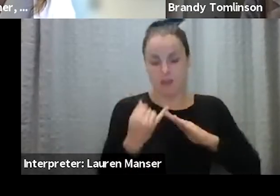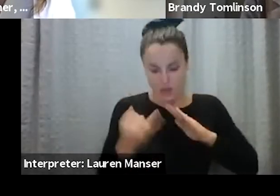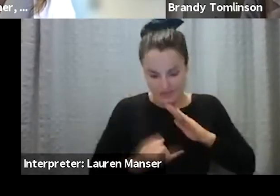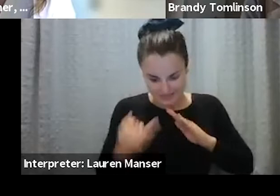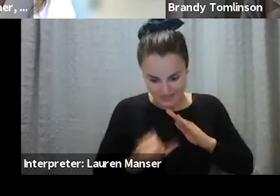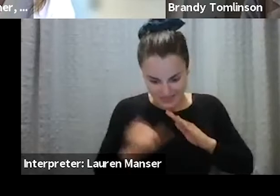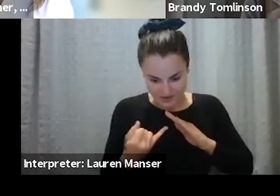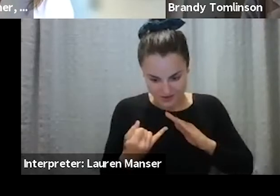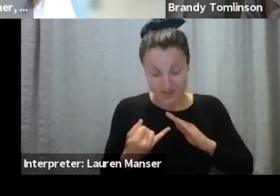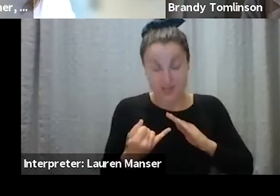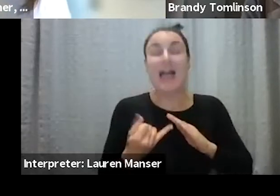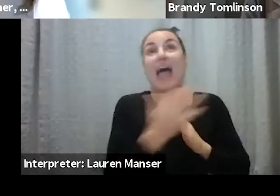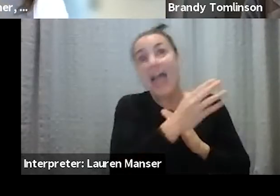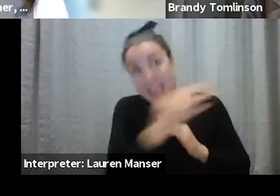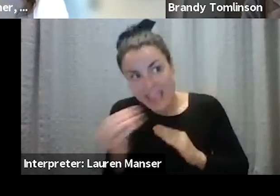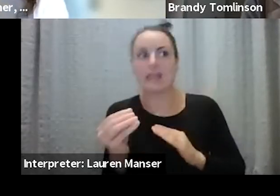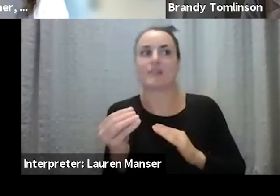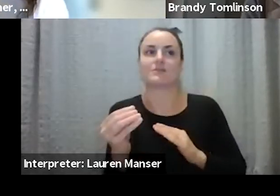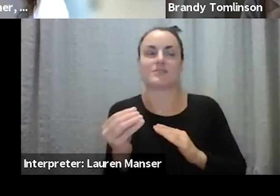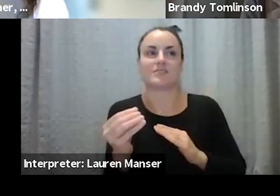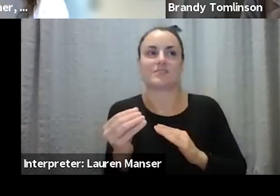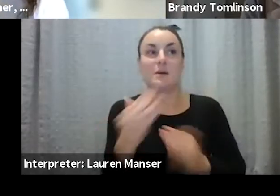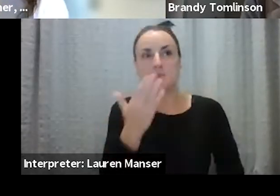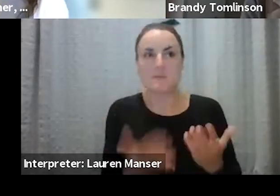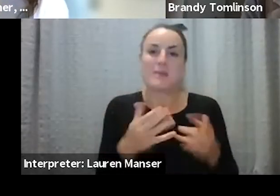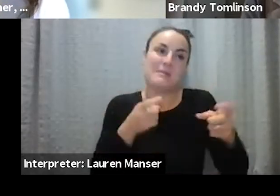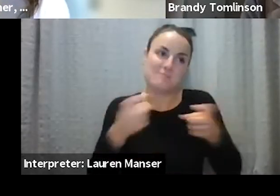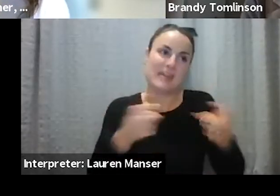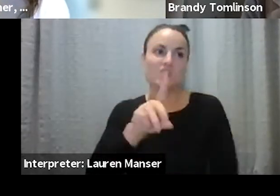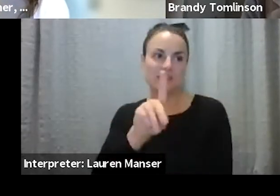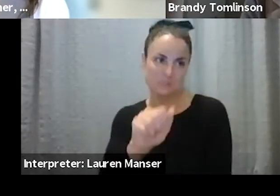So a real theme of resilience is what emerged from my panel,